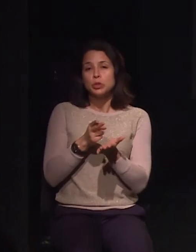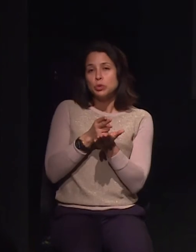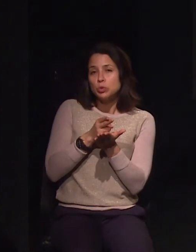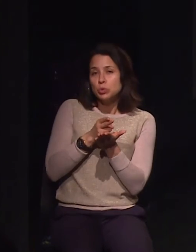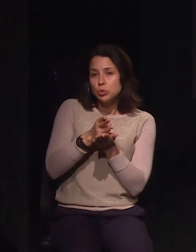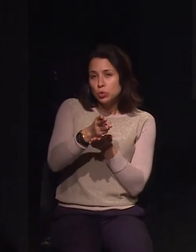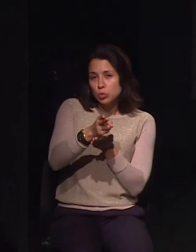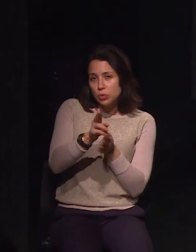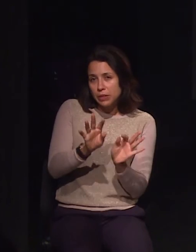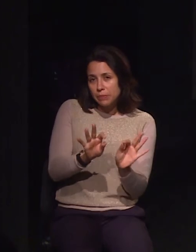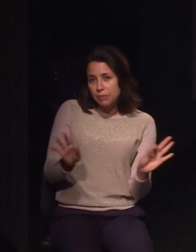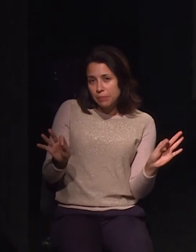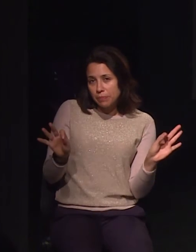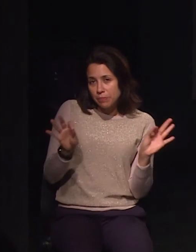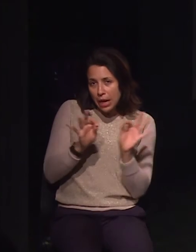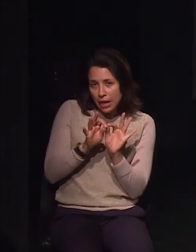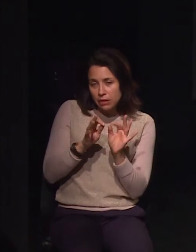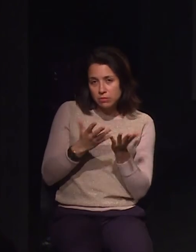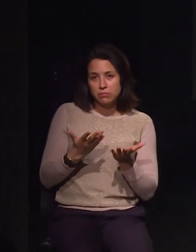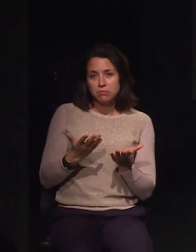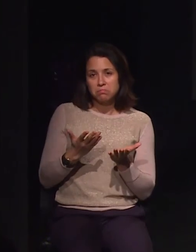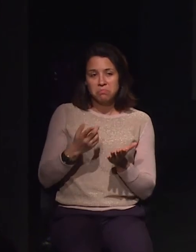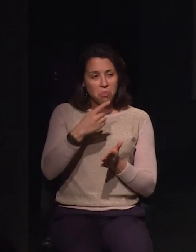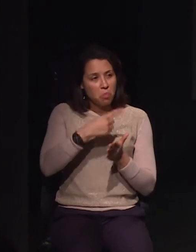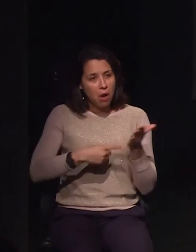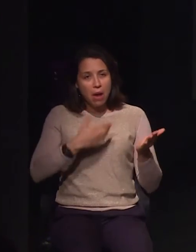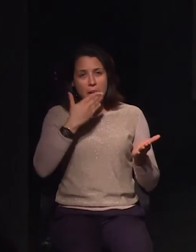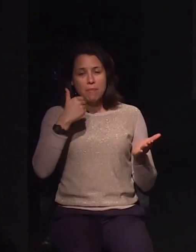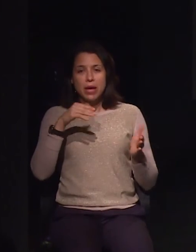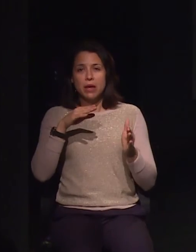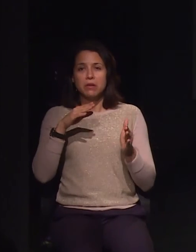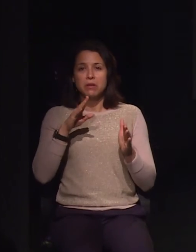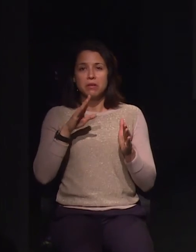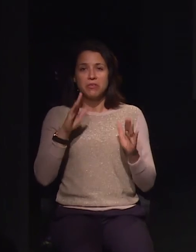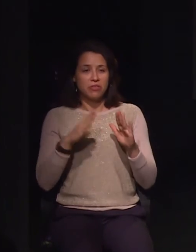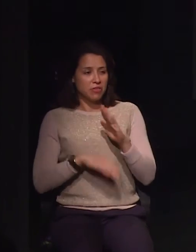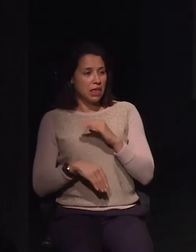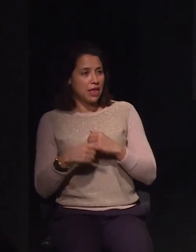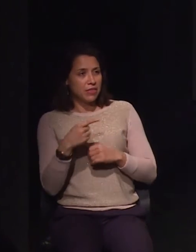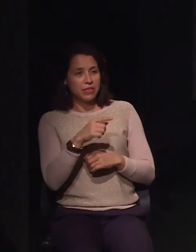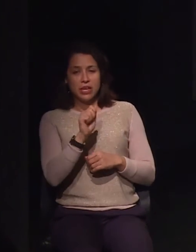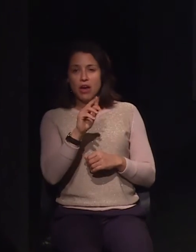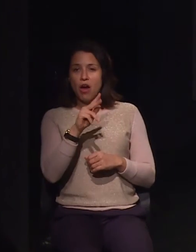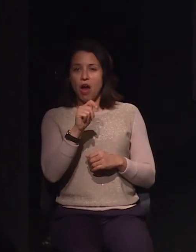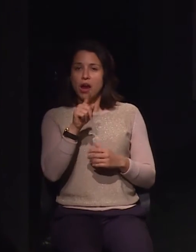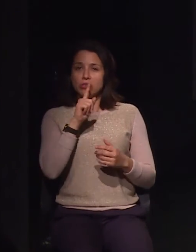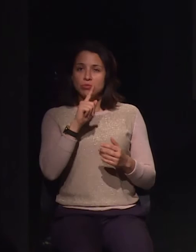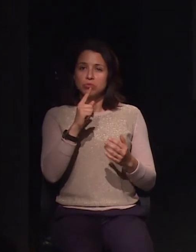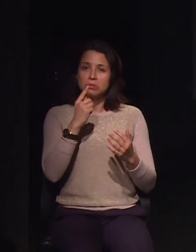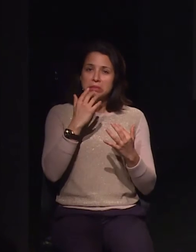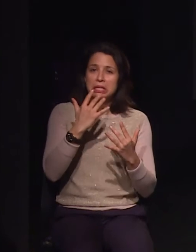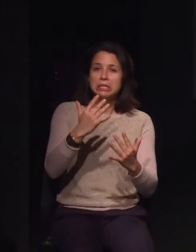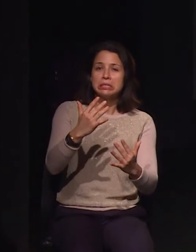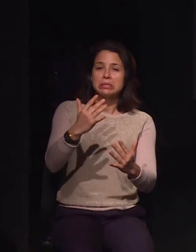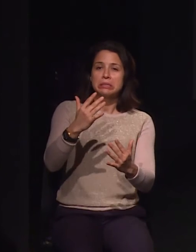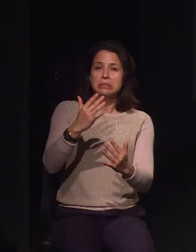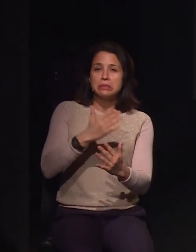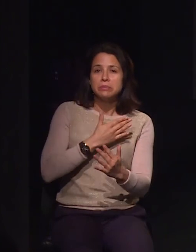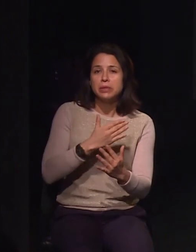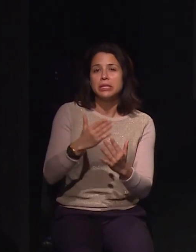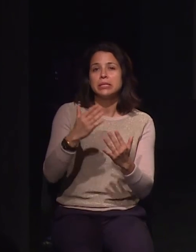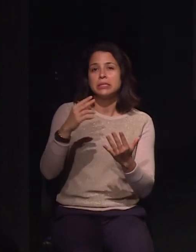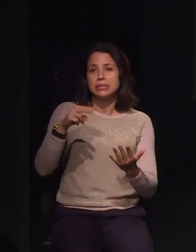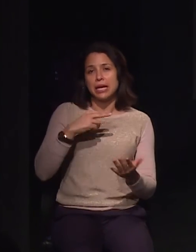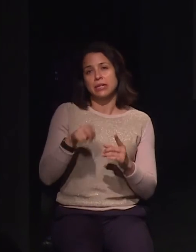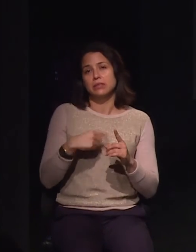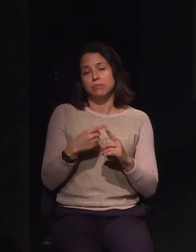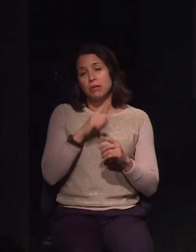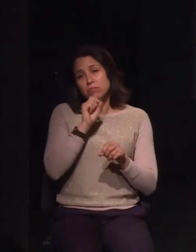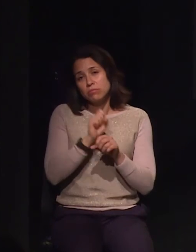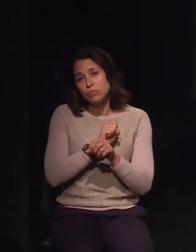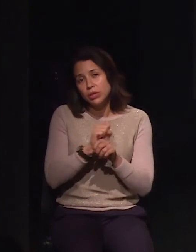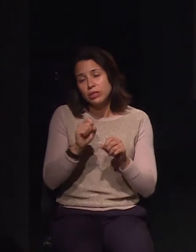And what entity better than the arts speak to sing about literally, and not only romanticize